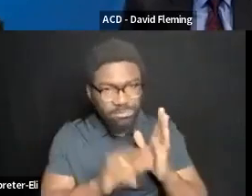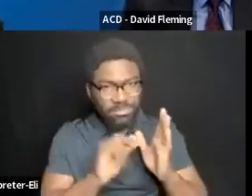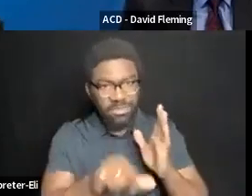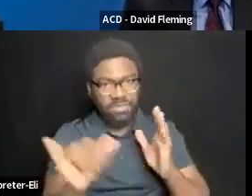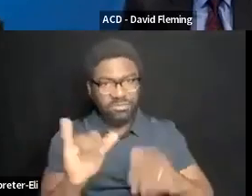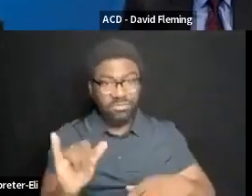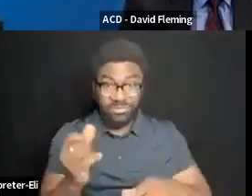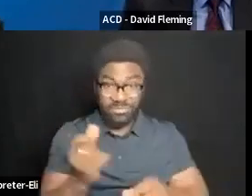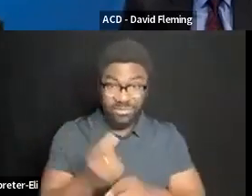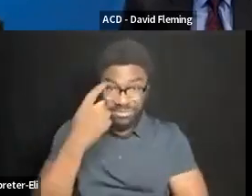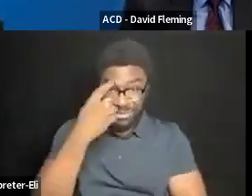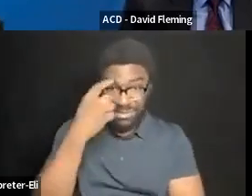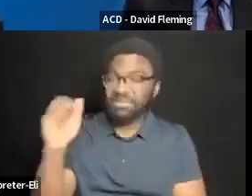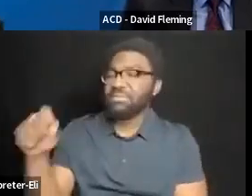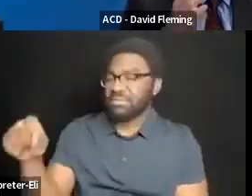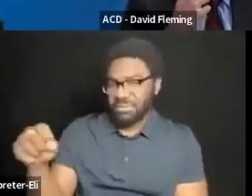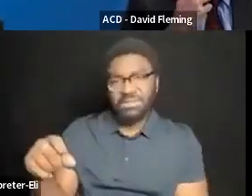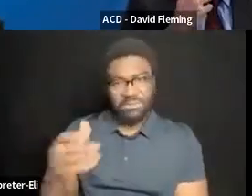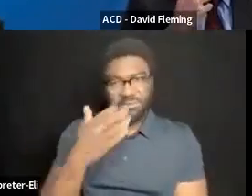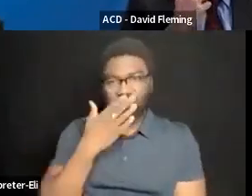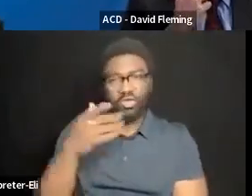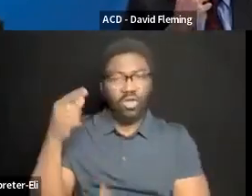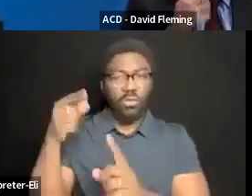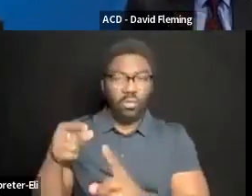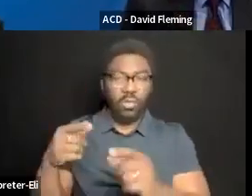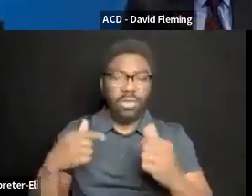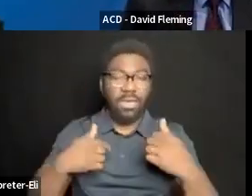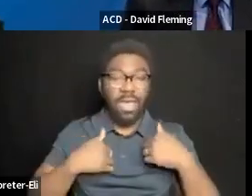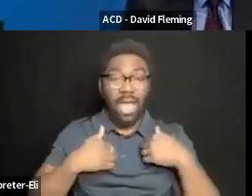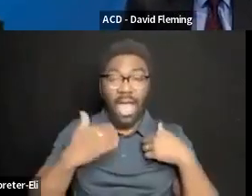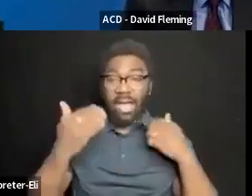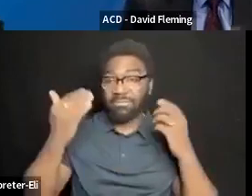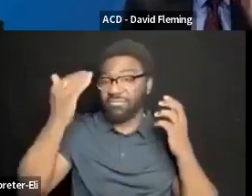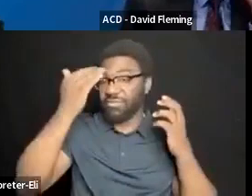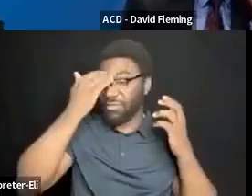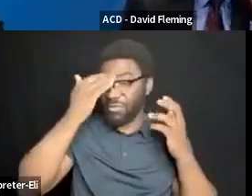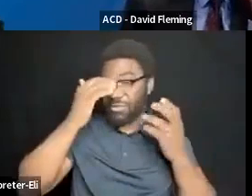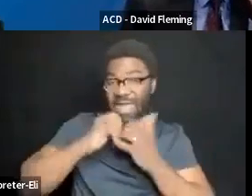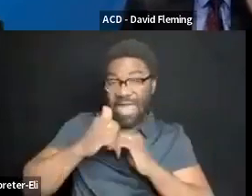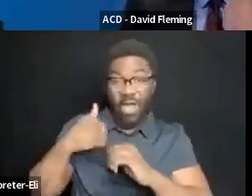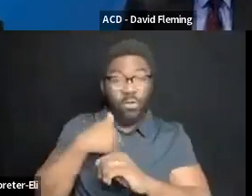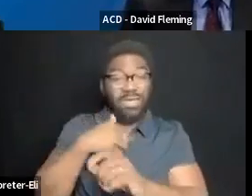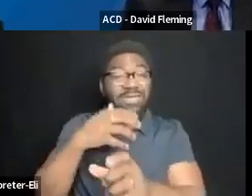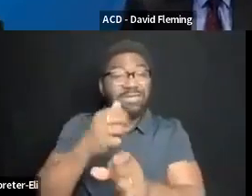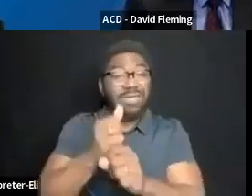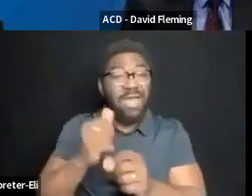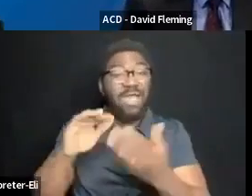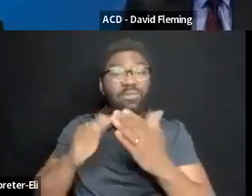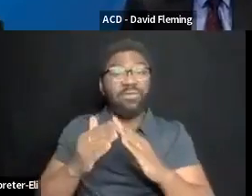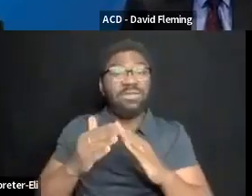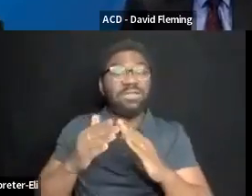And I'm much more familiar with how we got community feedback at the state and the local public health department levels.